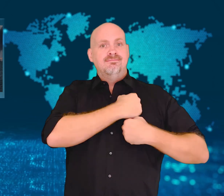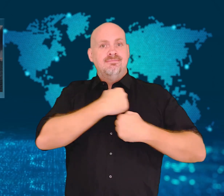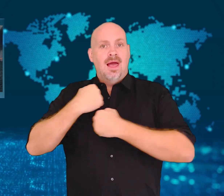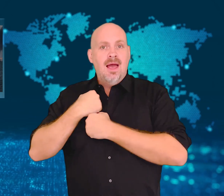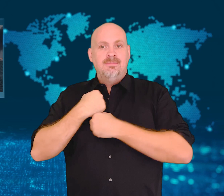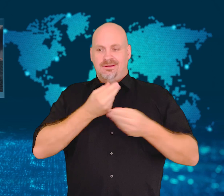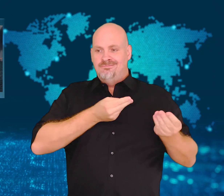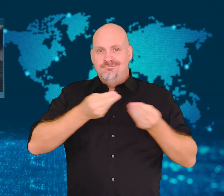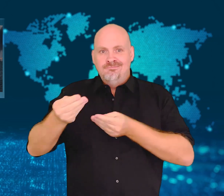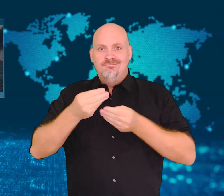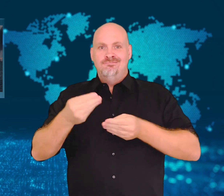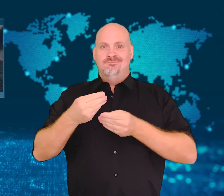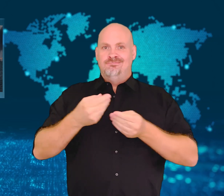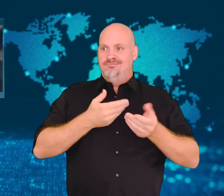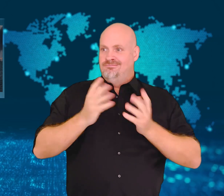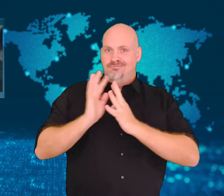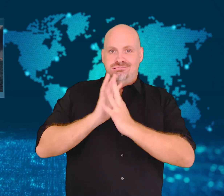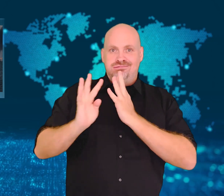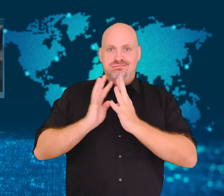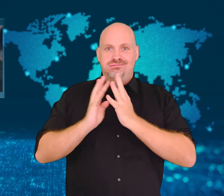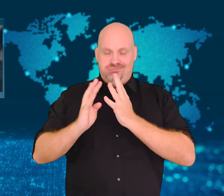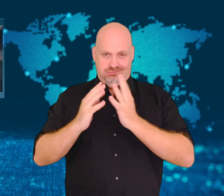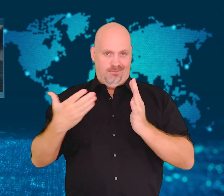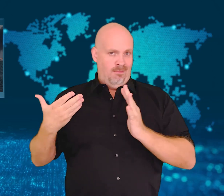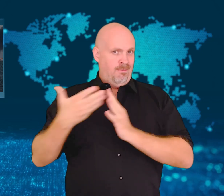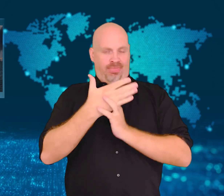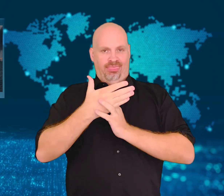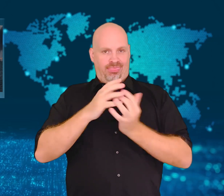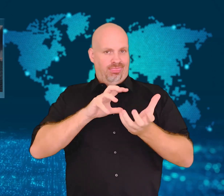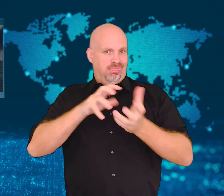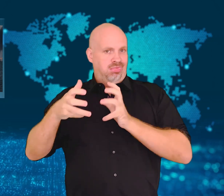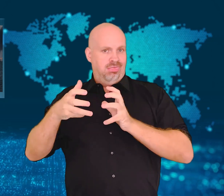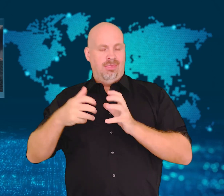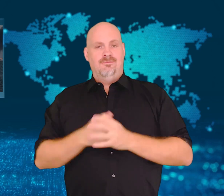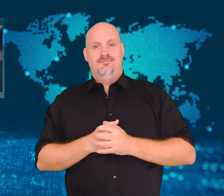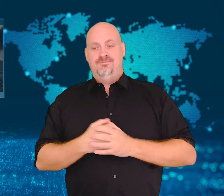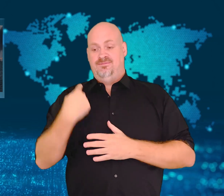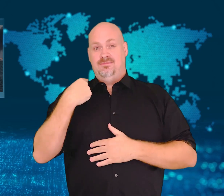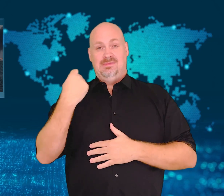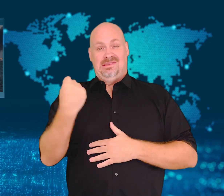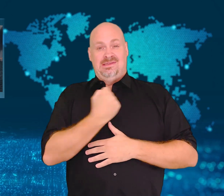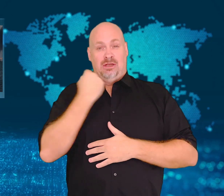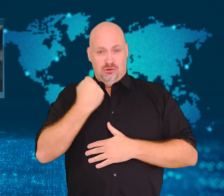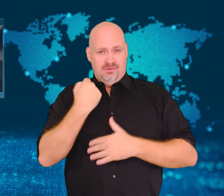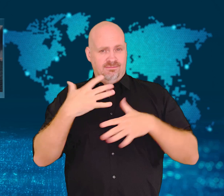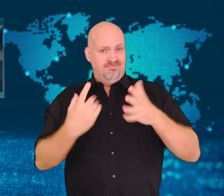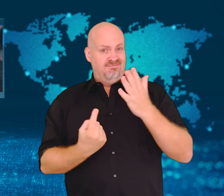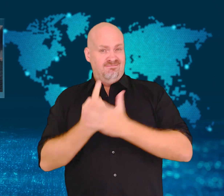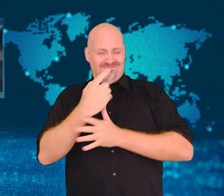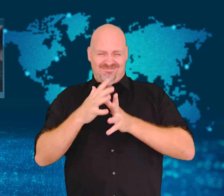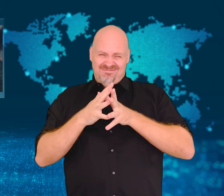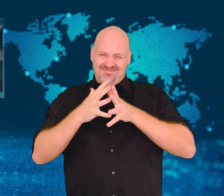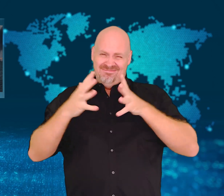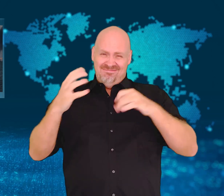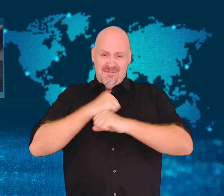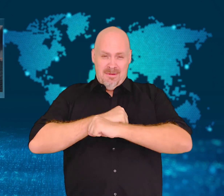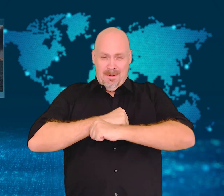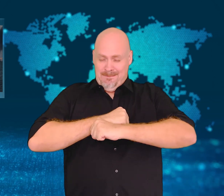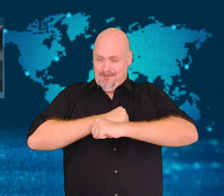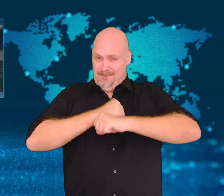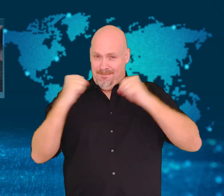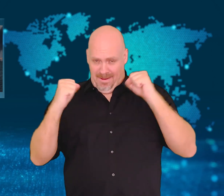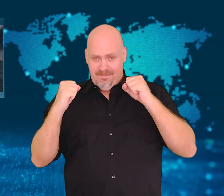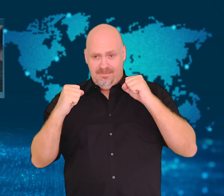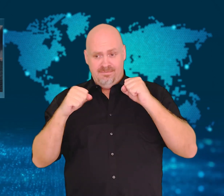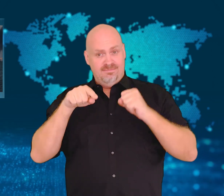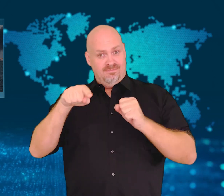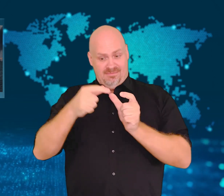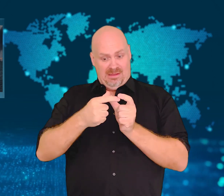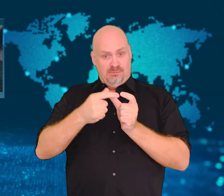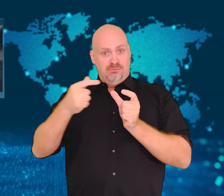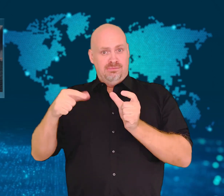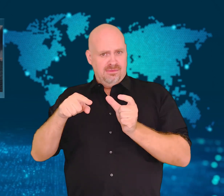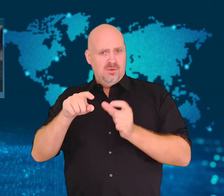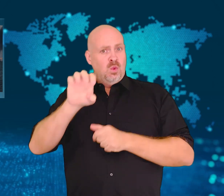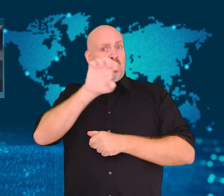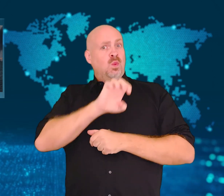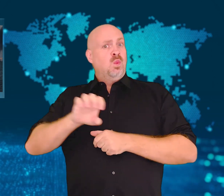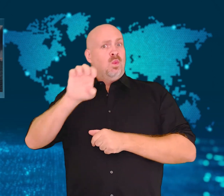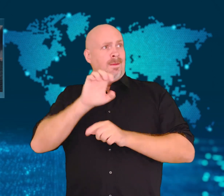On Saturday, a huge explosion severely damaged one of the longest bridges in Europe,